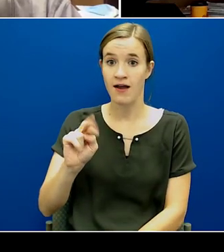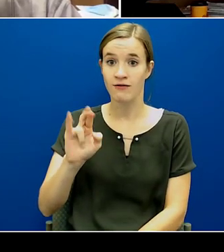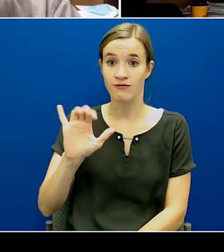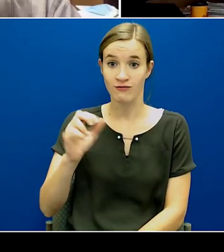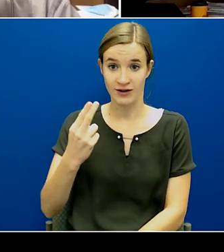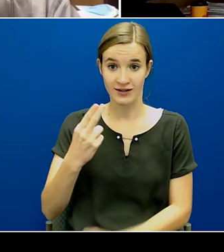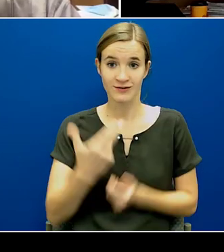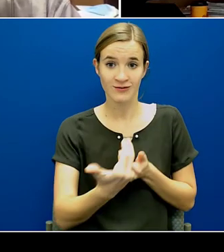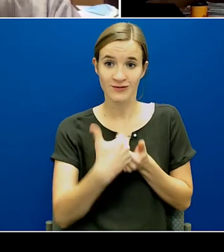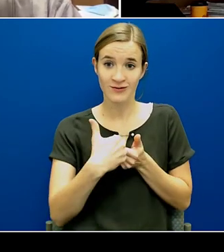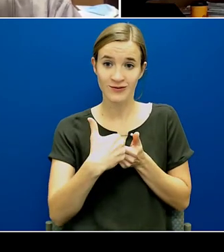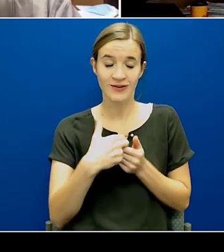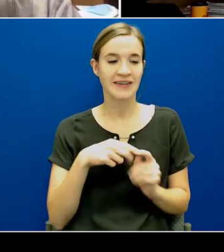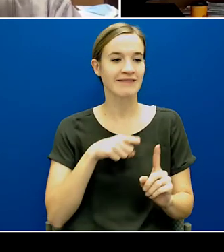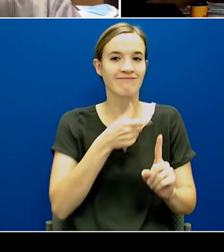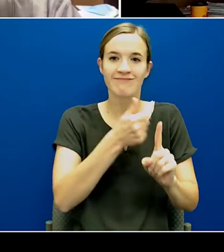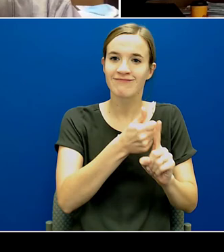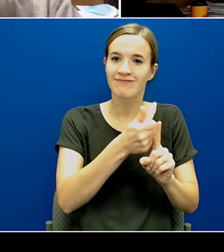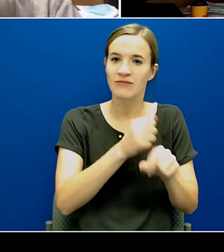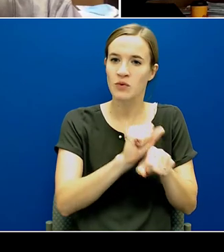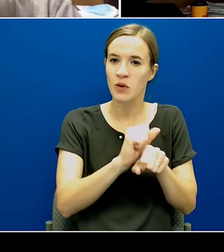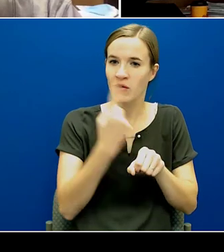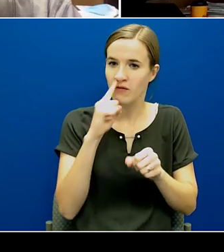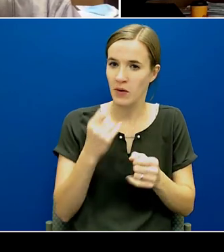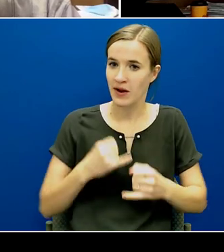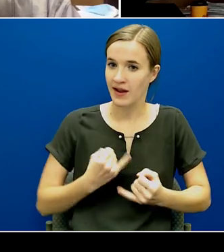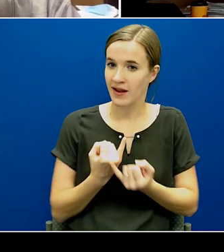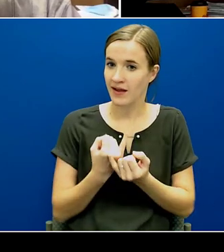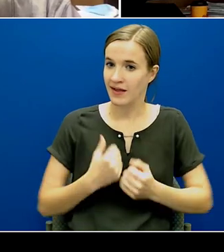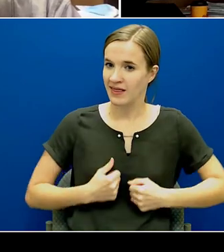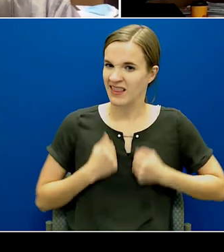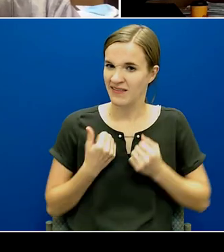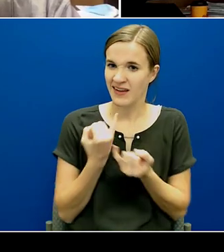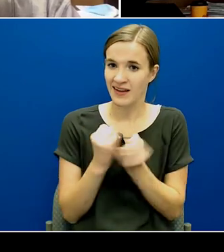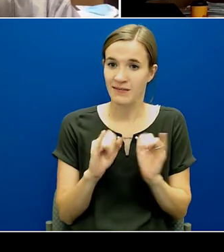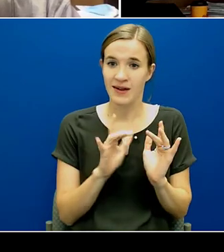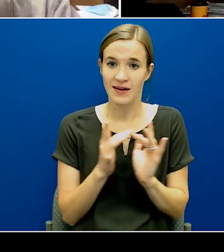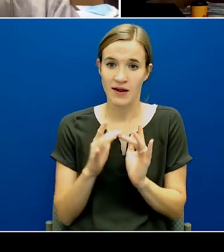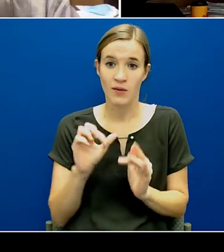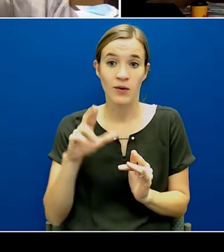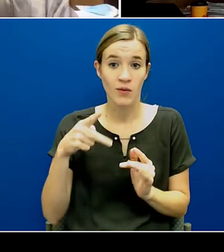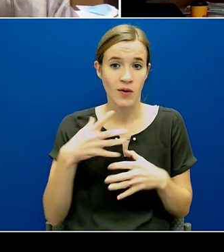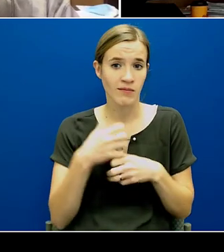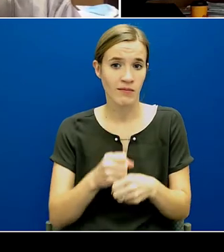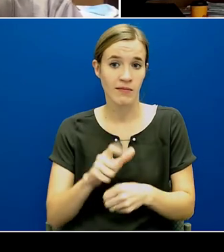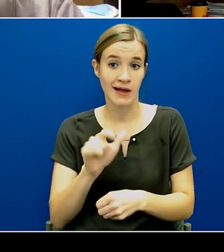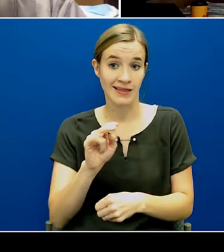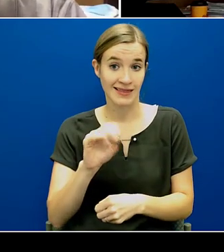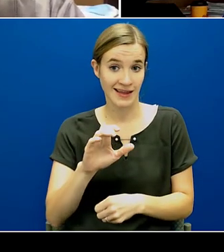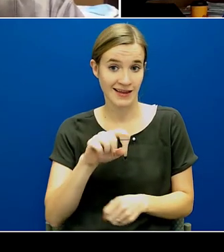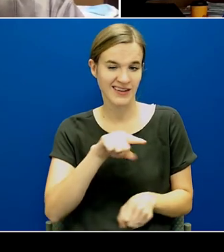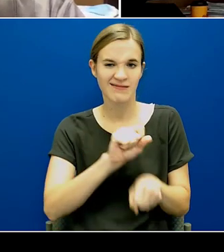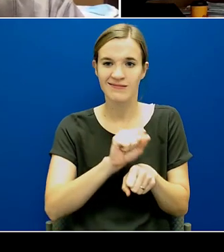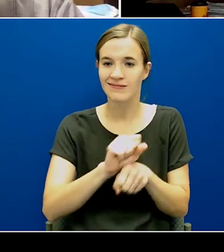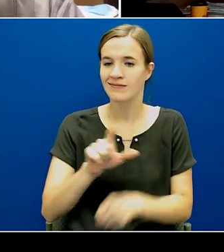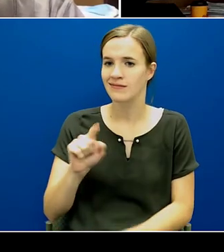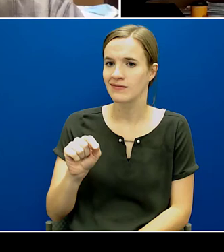Falls office. You know, kind of- I call her LINC's, do-it-all person. And I'm sure